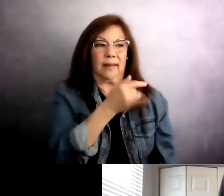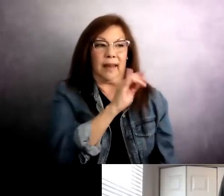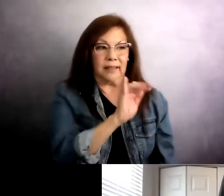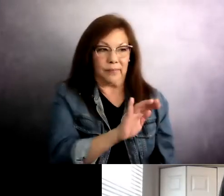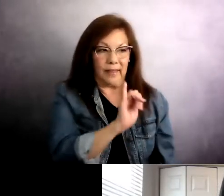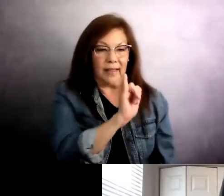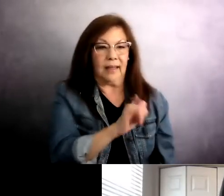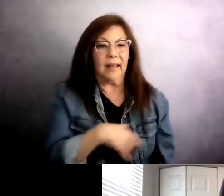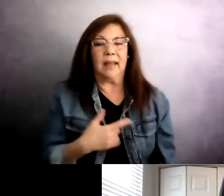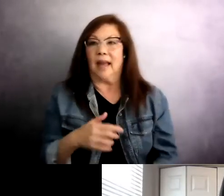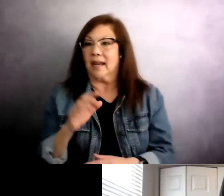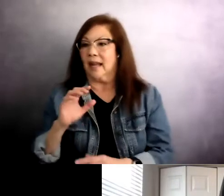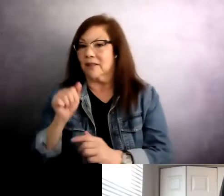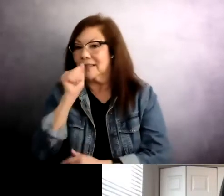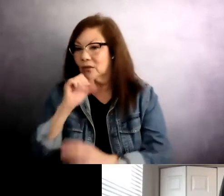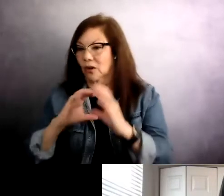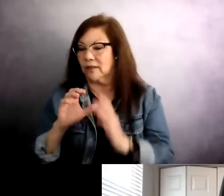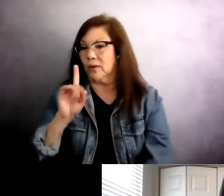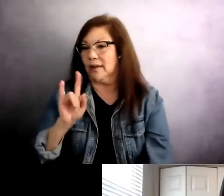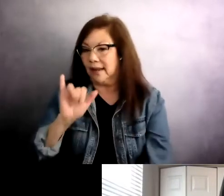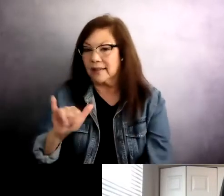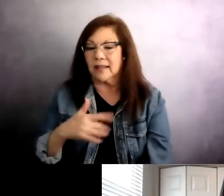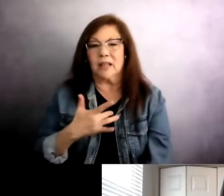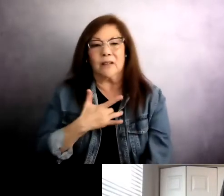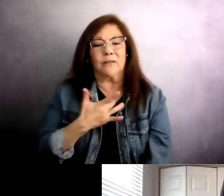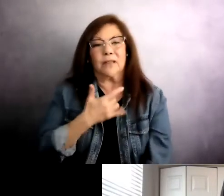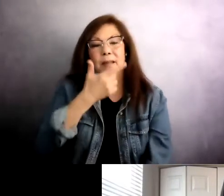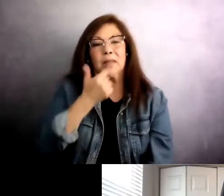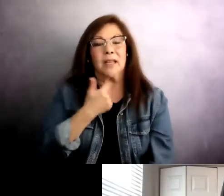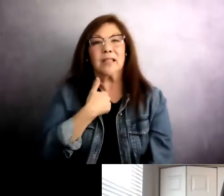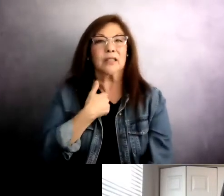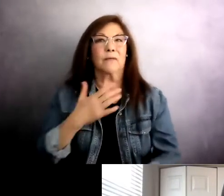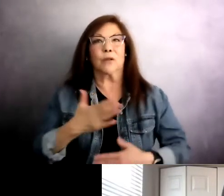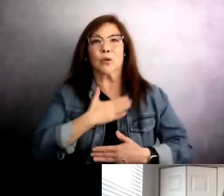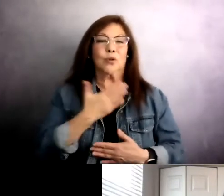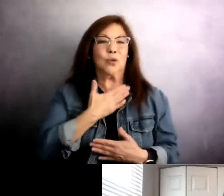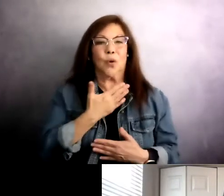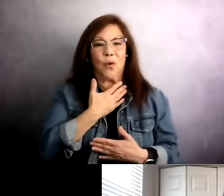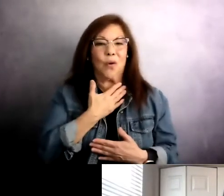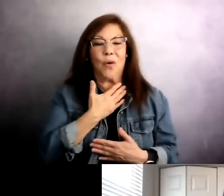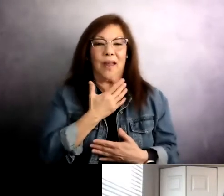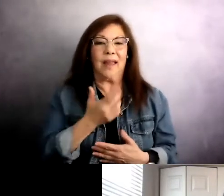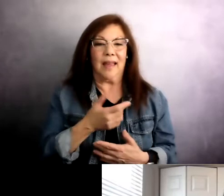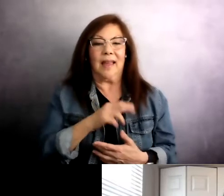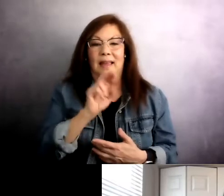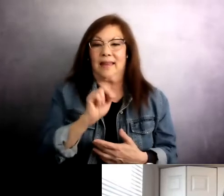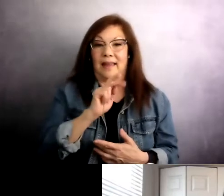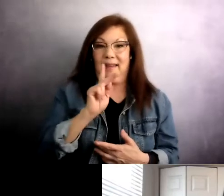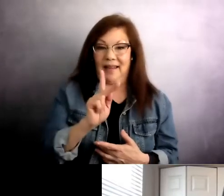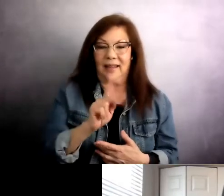with Daisy. And it feels like because of the joy that his neck, we never get to explore